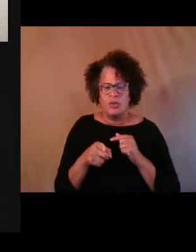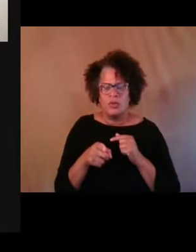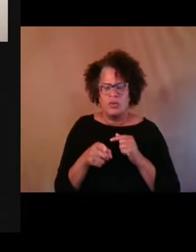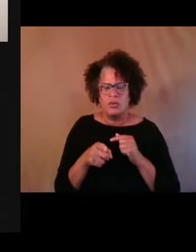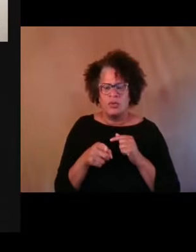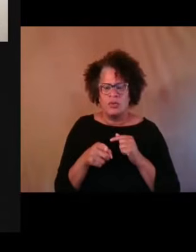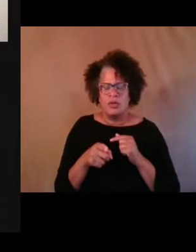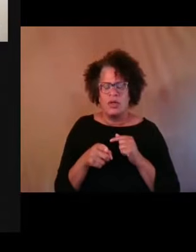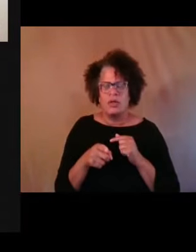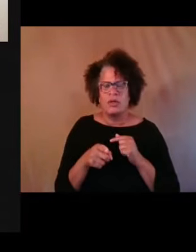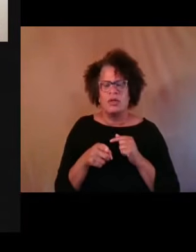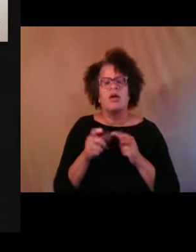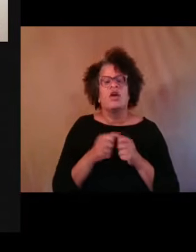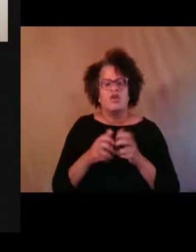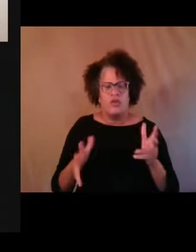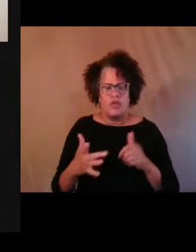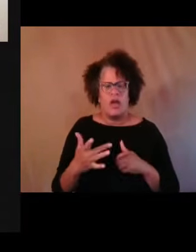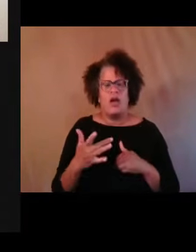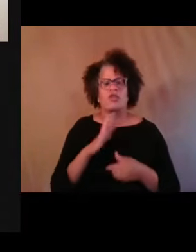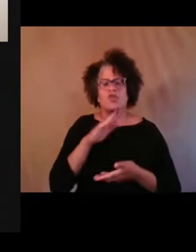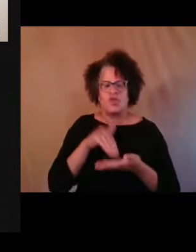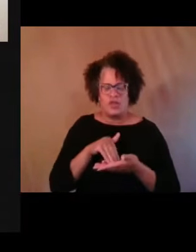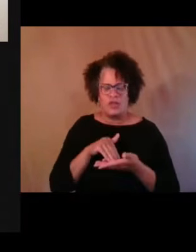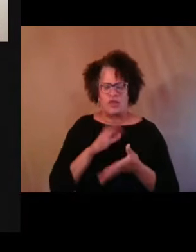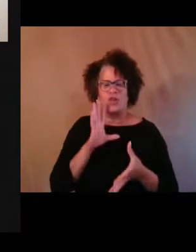and you've lost your central connection to your internal strength,